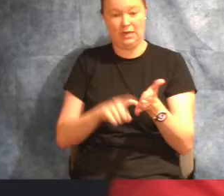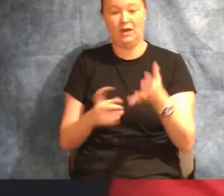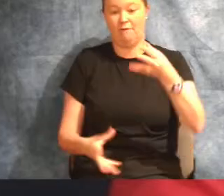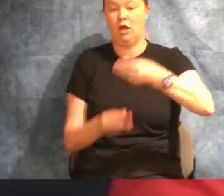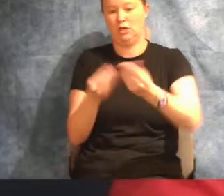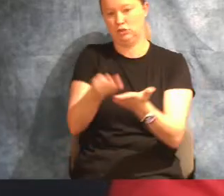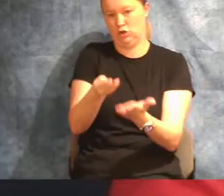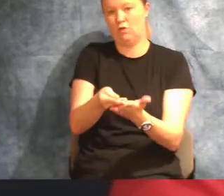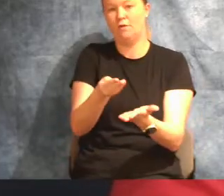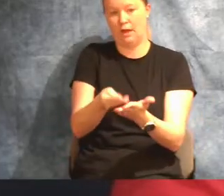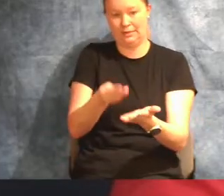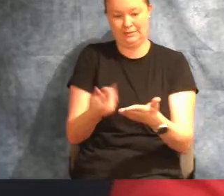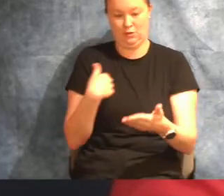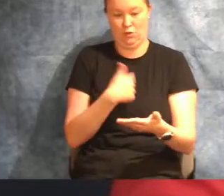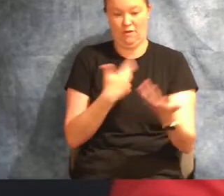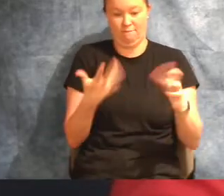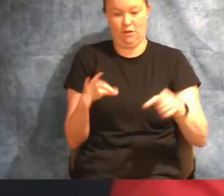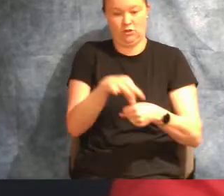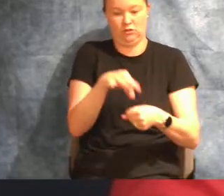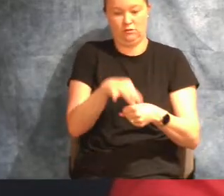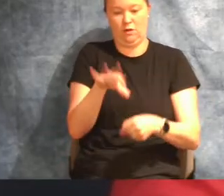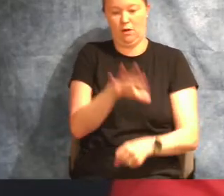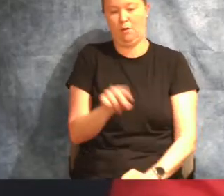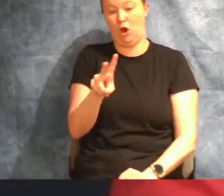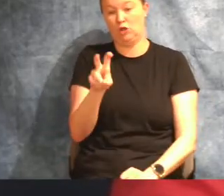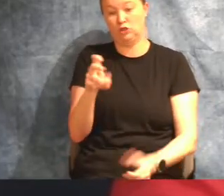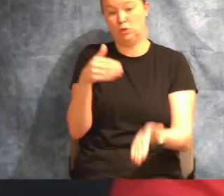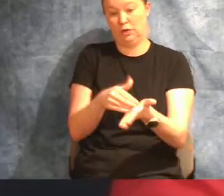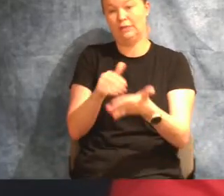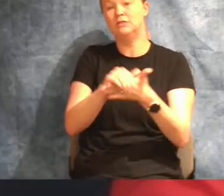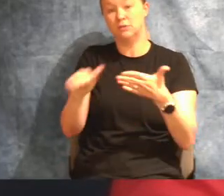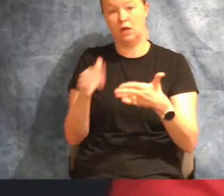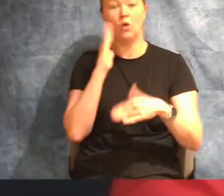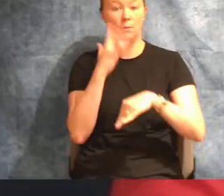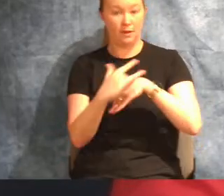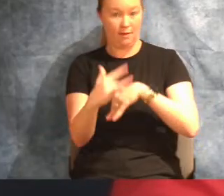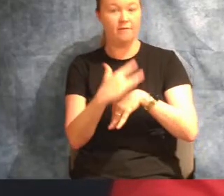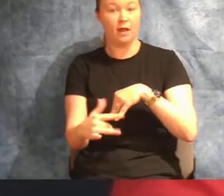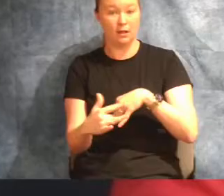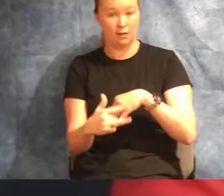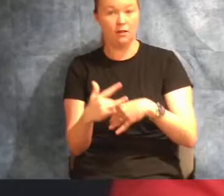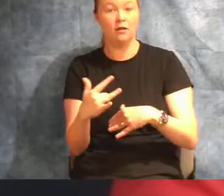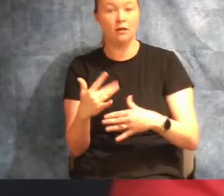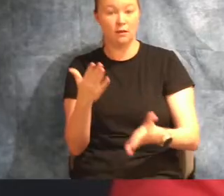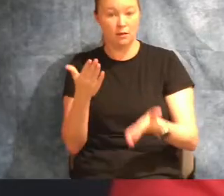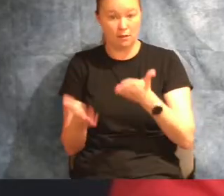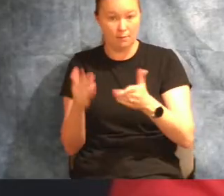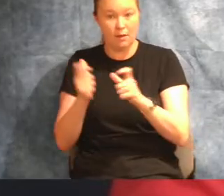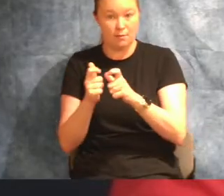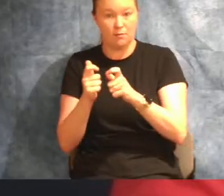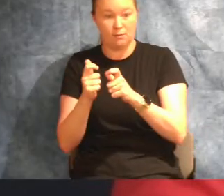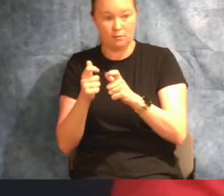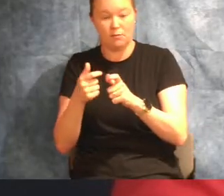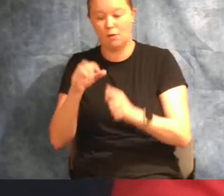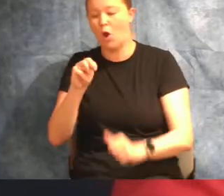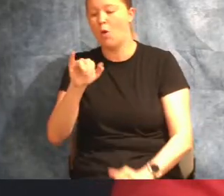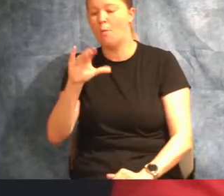that we have voted for about $200,000 that'll be available for micro grants and you can apply for